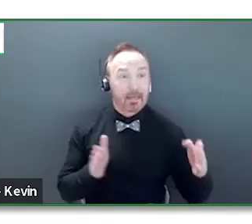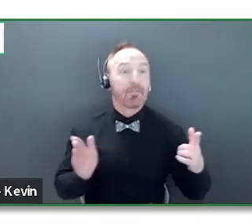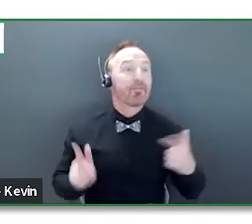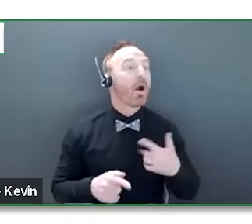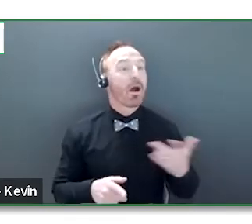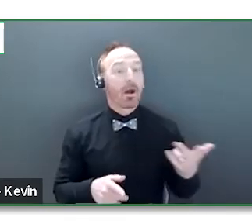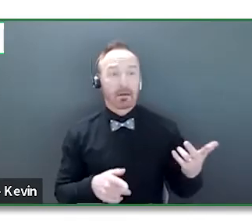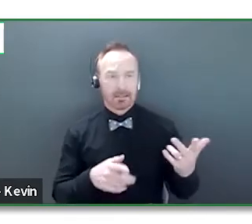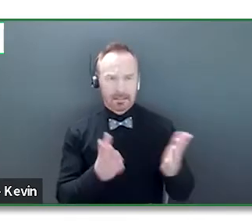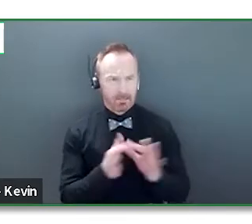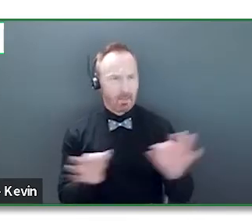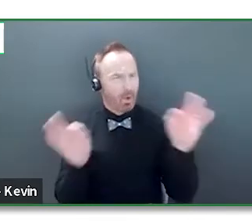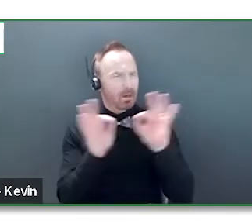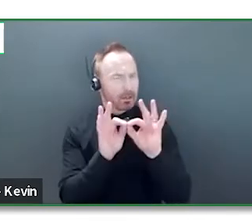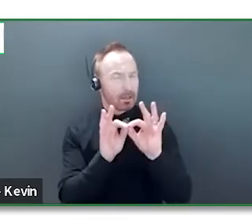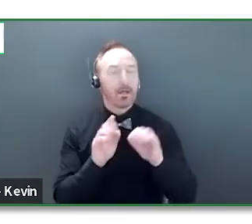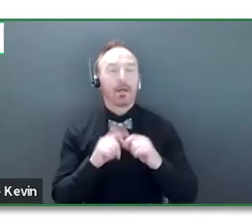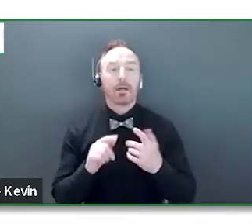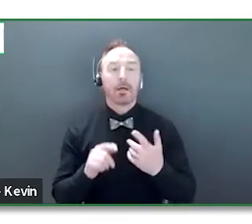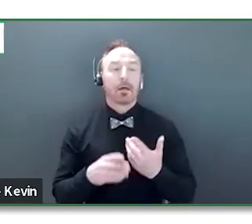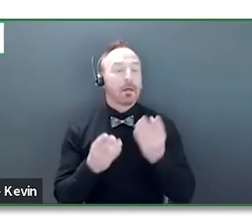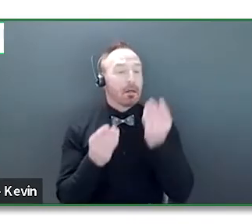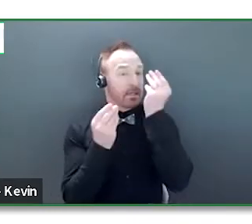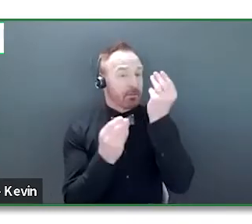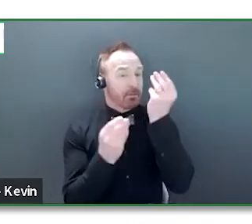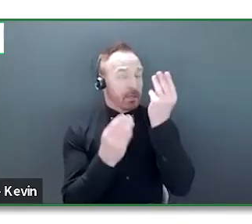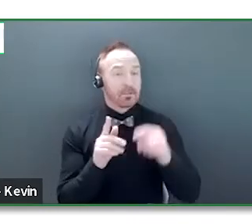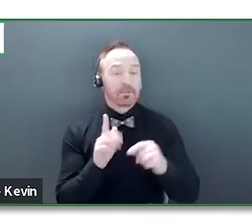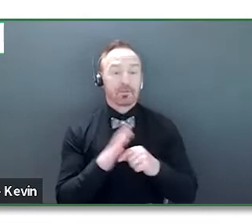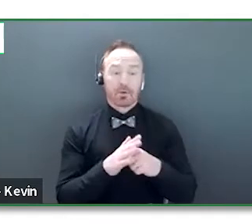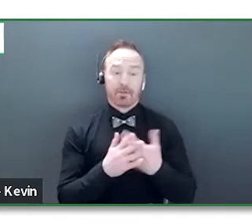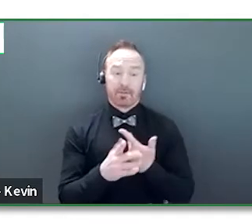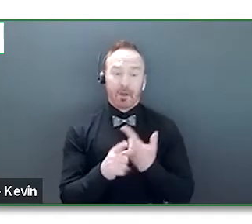providing or the right information on our website and on sites so that